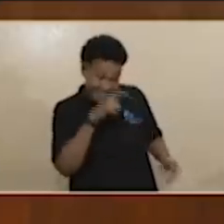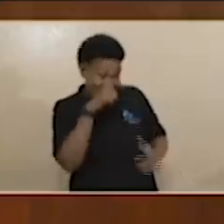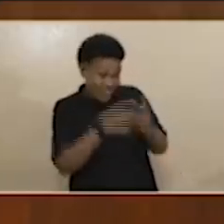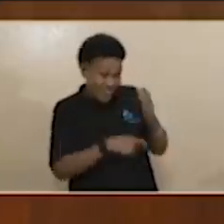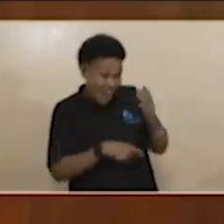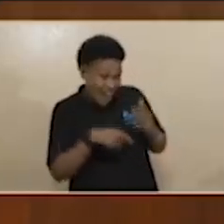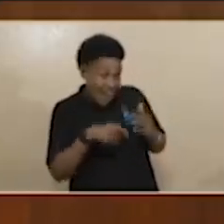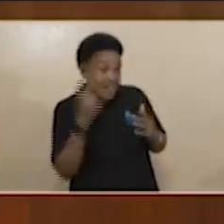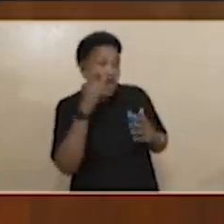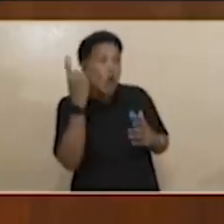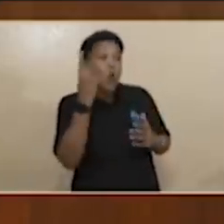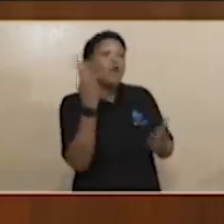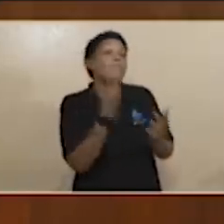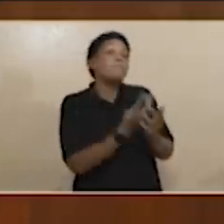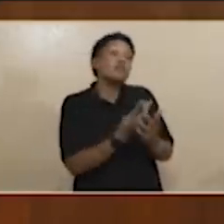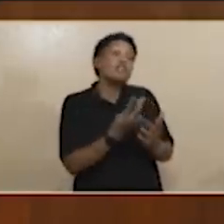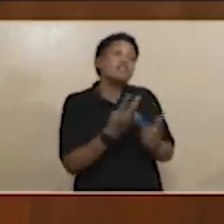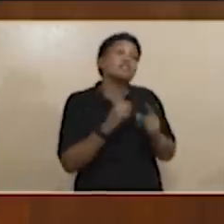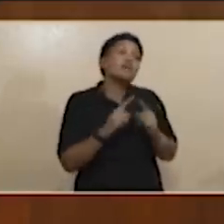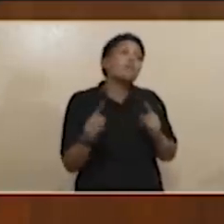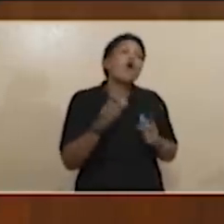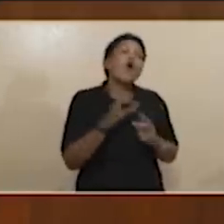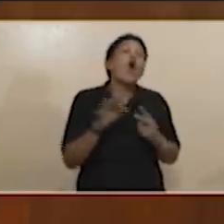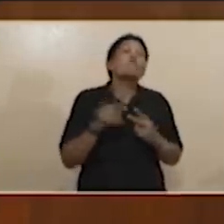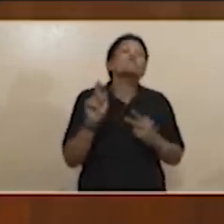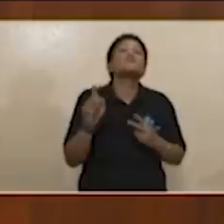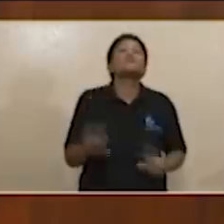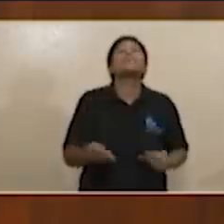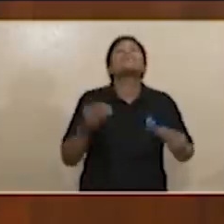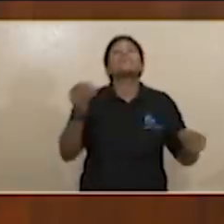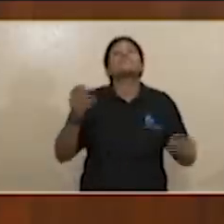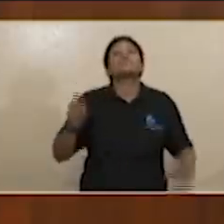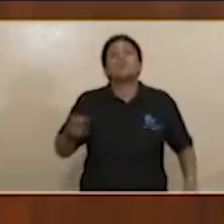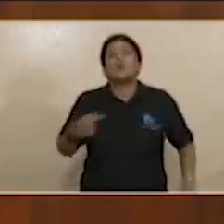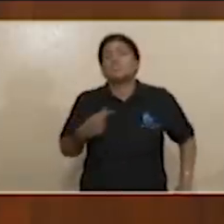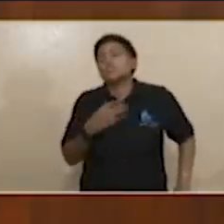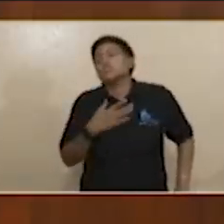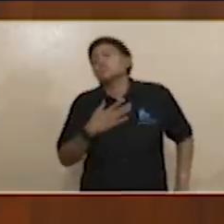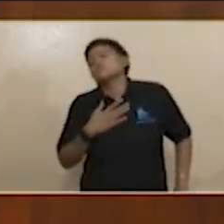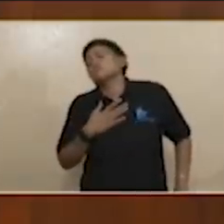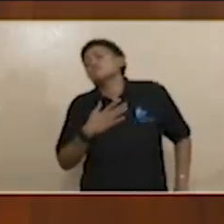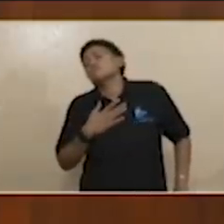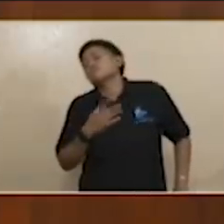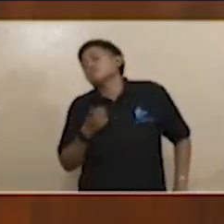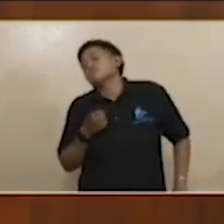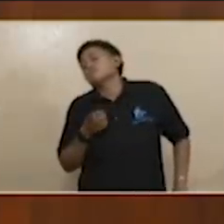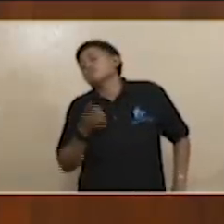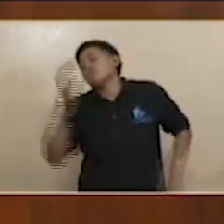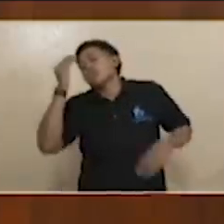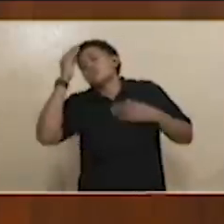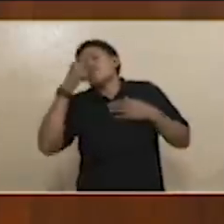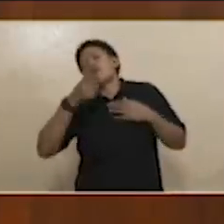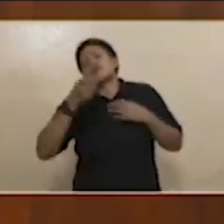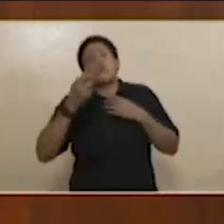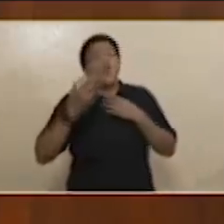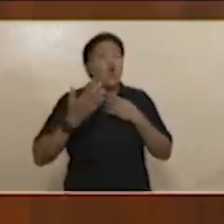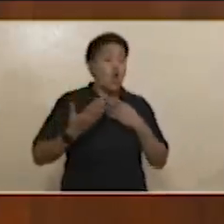term of imprisonment but an option should be given to the judge where the information or perhaps such